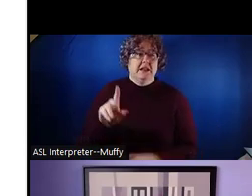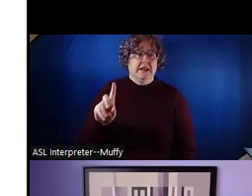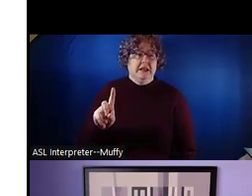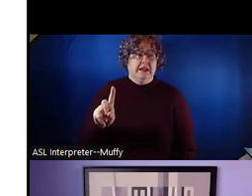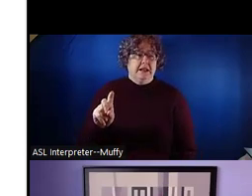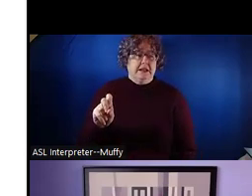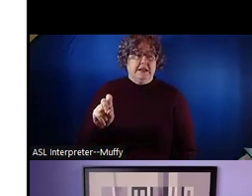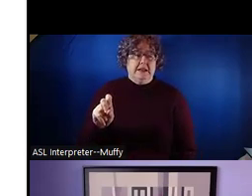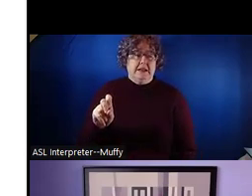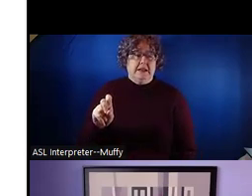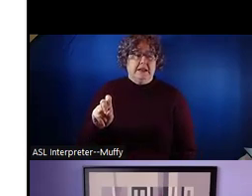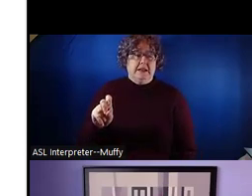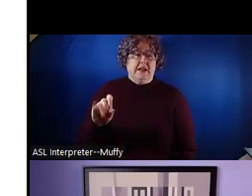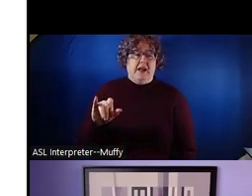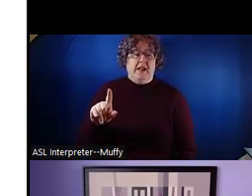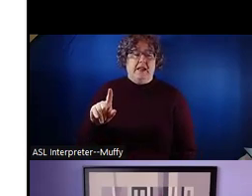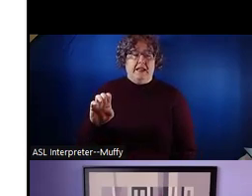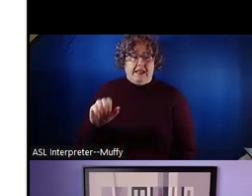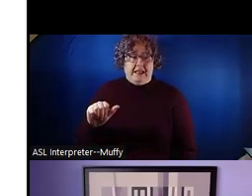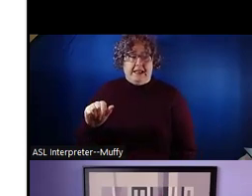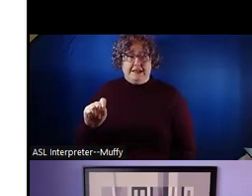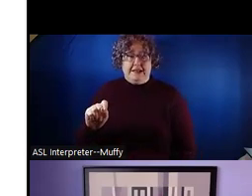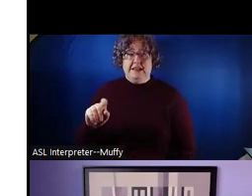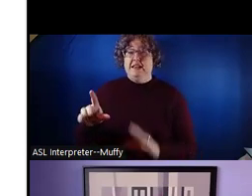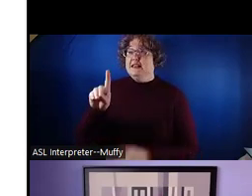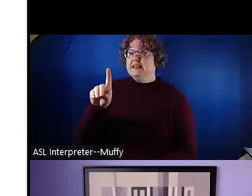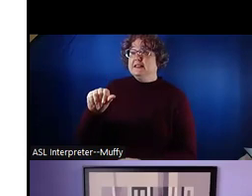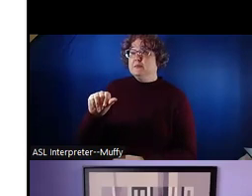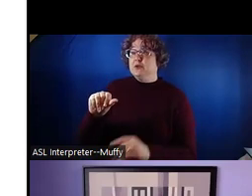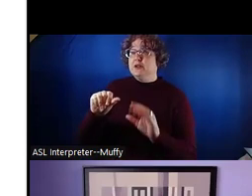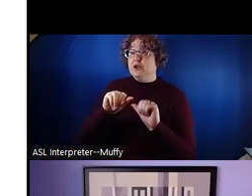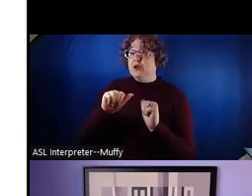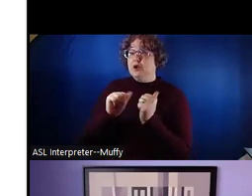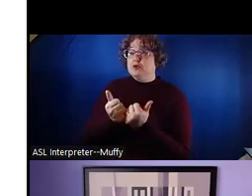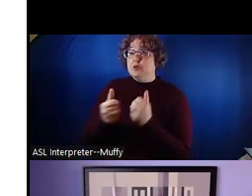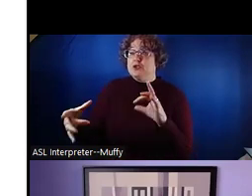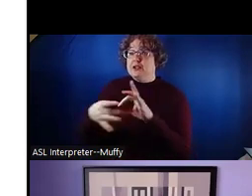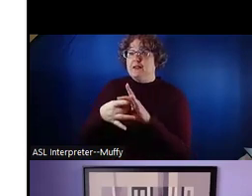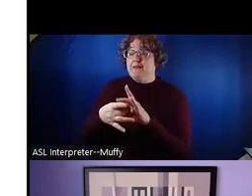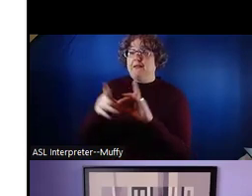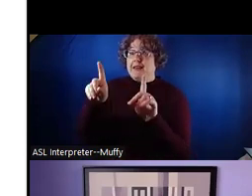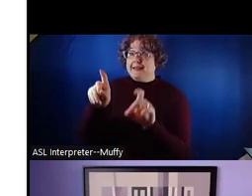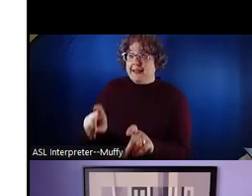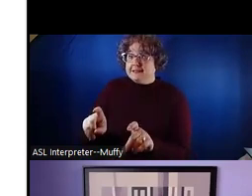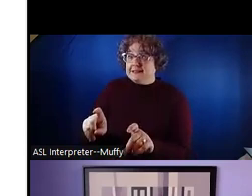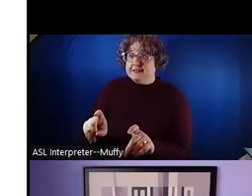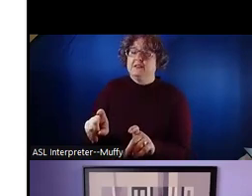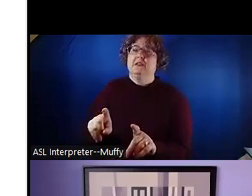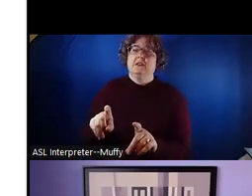or the Disability Implicit Association Test to measure those things, but that test in itself is an imperfect tool.